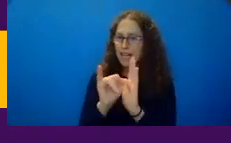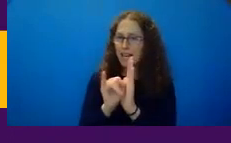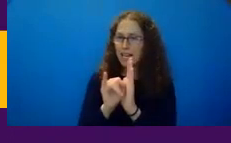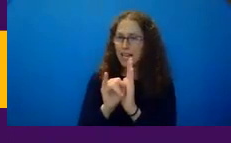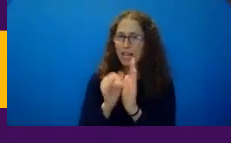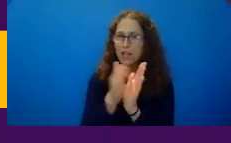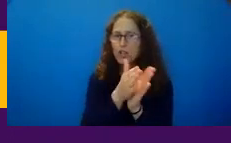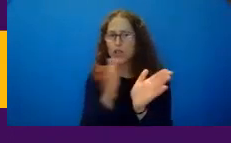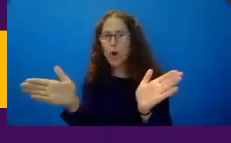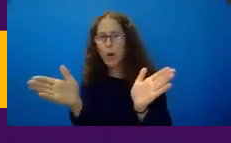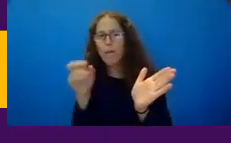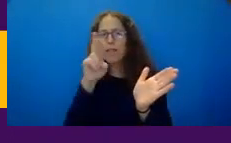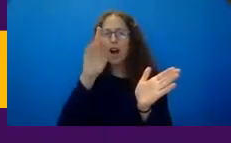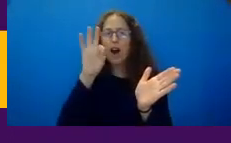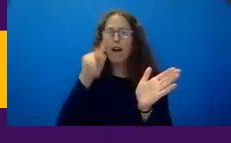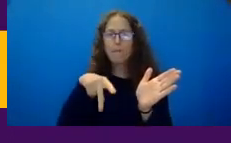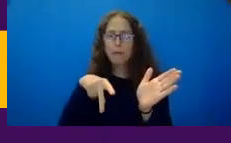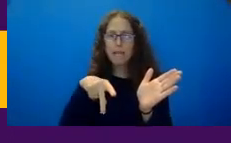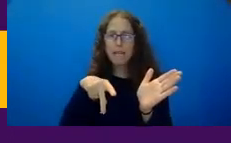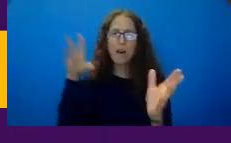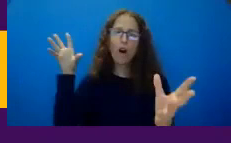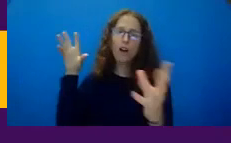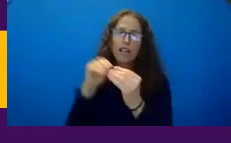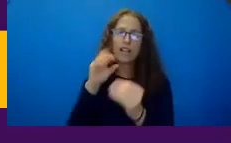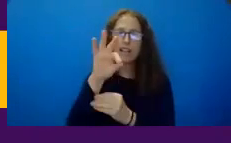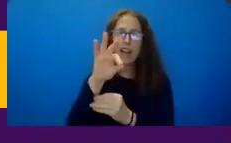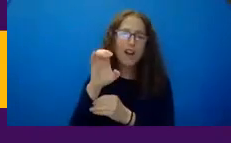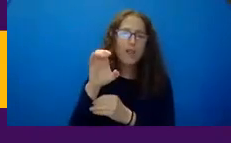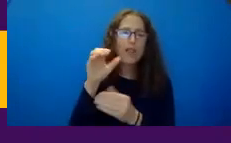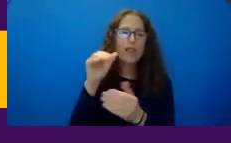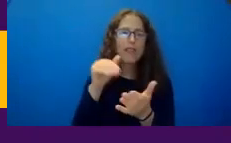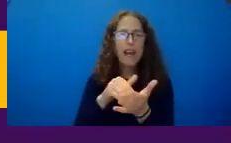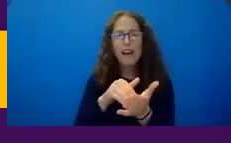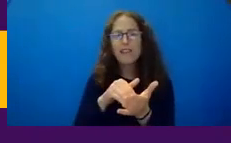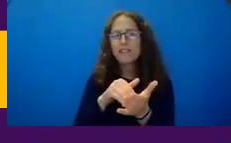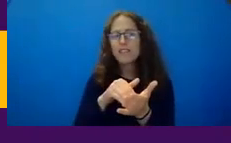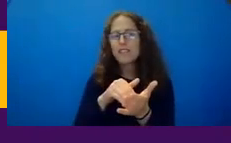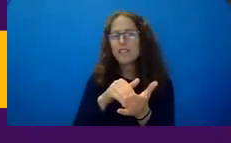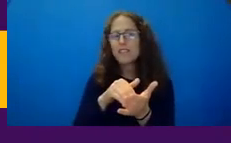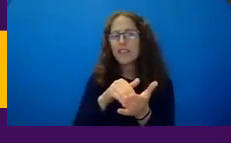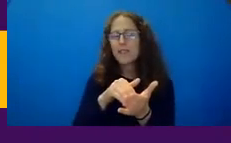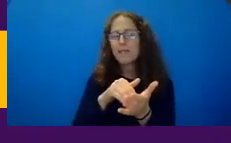OF THESE TYPES OF FUNDS IN THE PAST. NEXT SLIDE PLEASE.